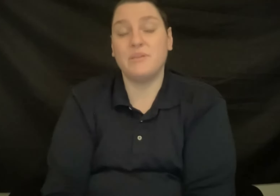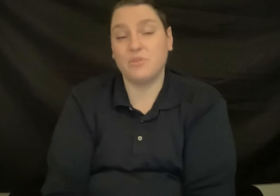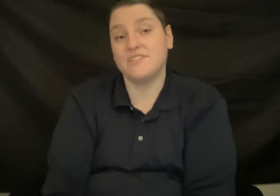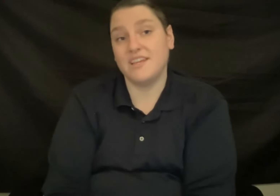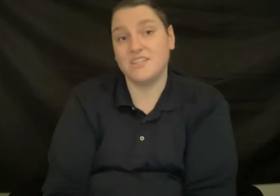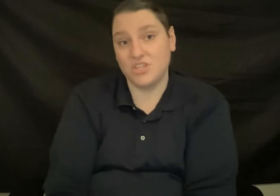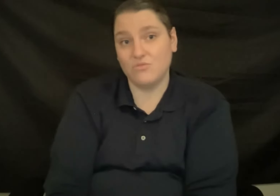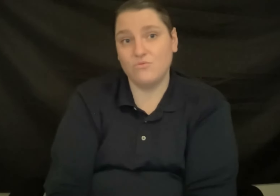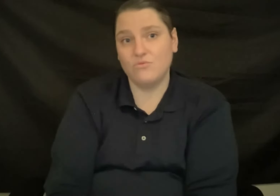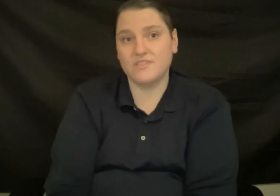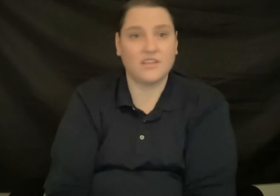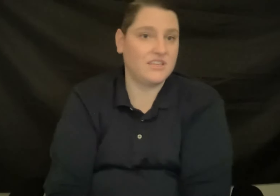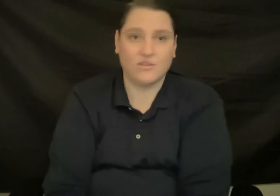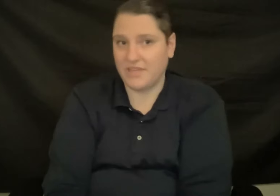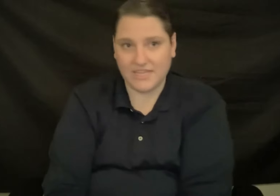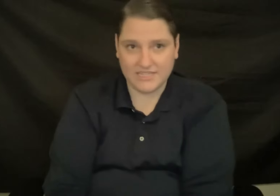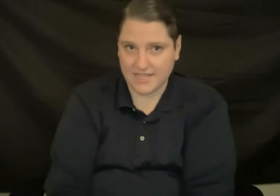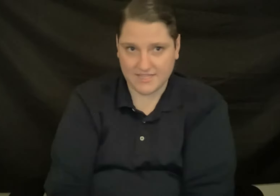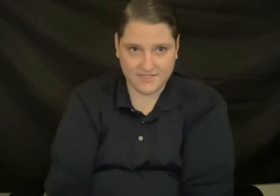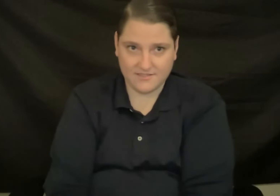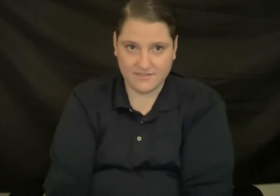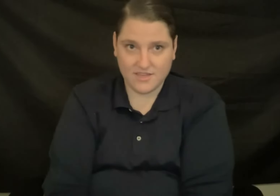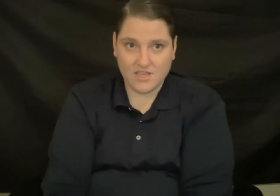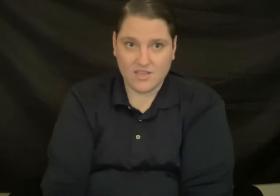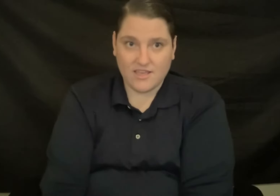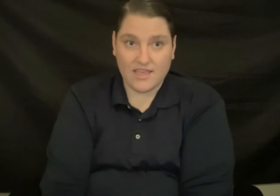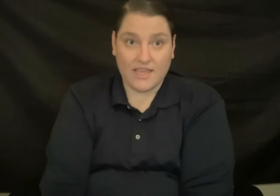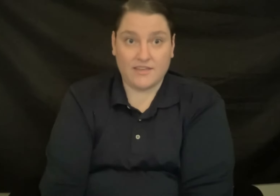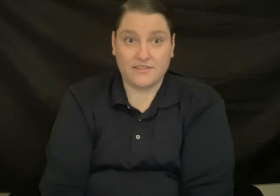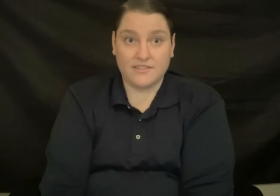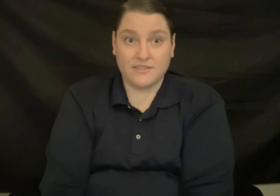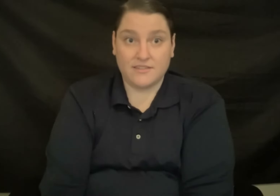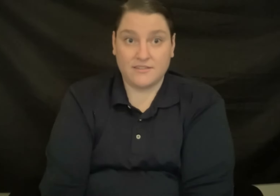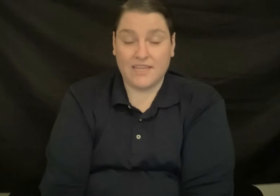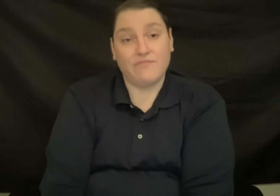If that area of the brain experiences a stroke, you suddenly will not be able to understand other people.